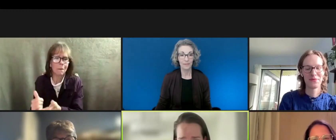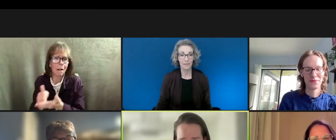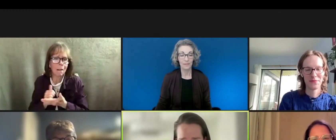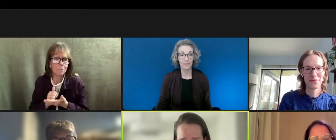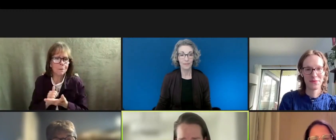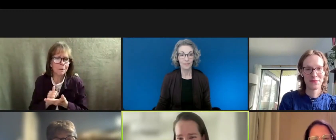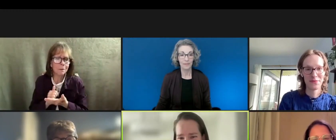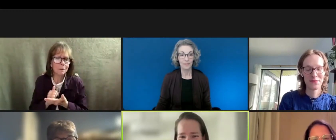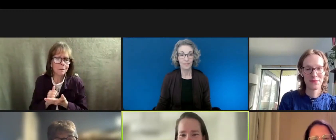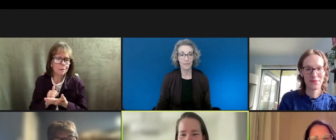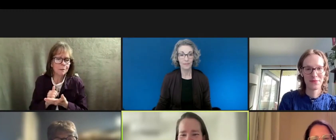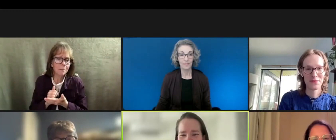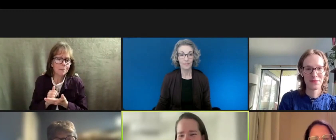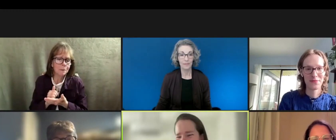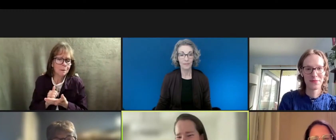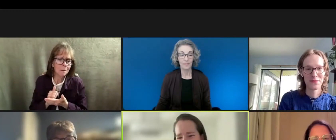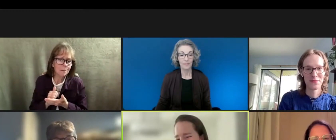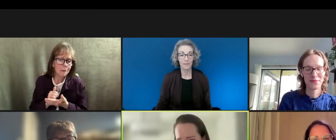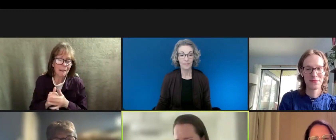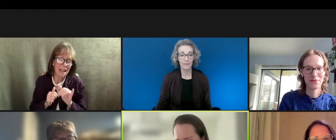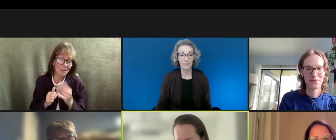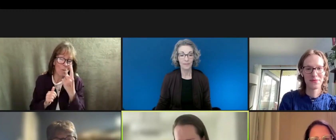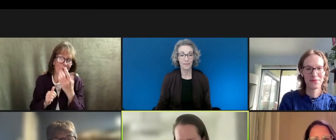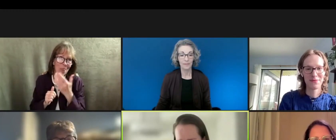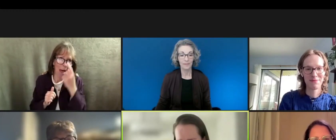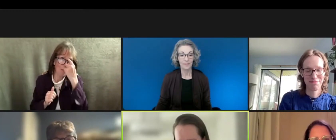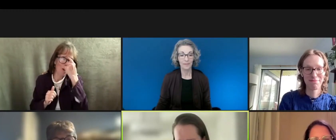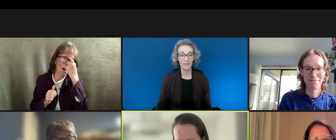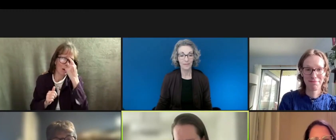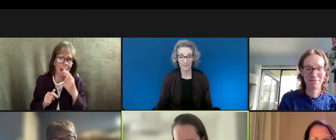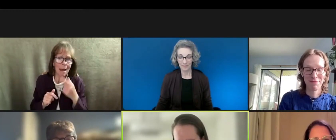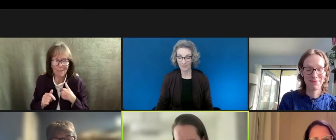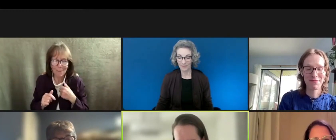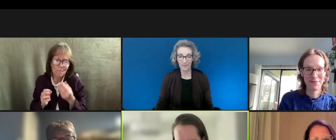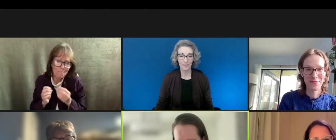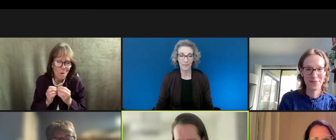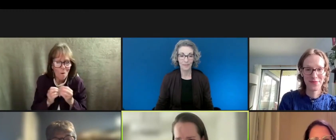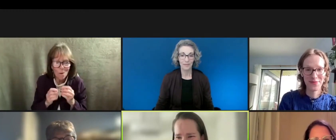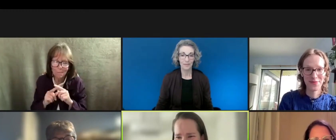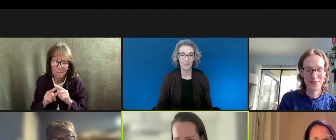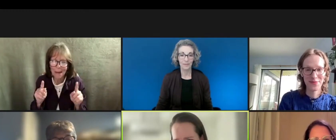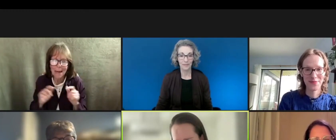So it's one of my thoughts I haven't any but I will toss it over to Yael.